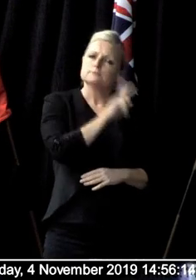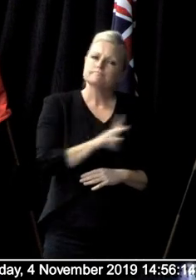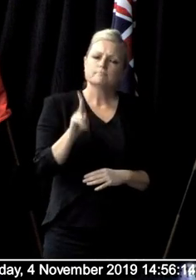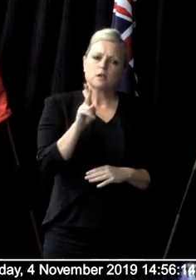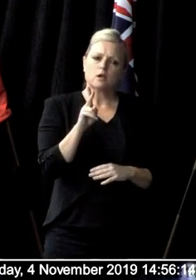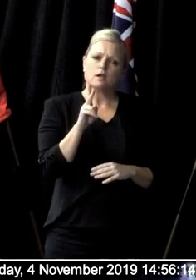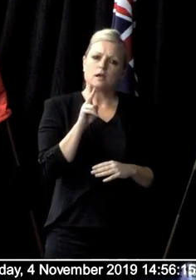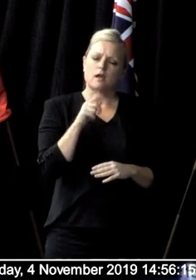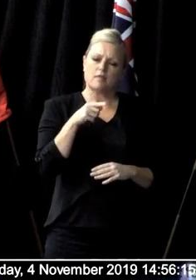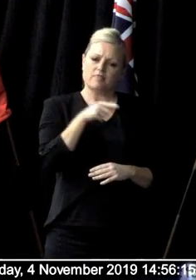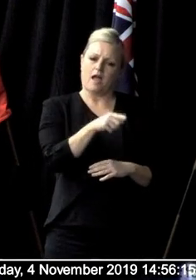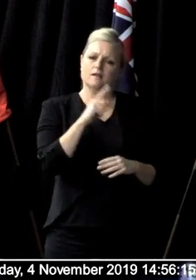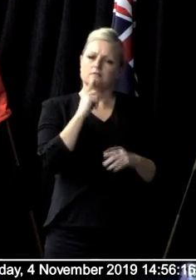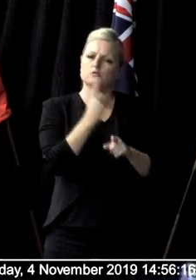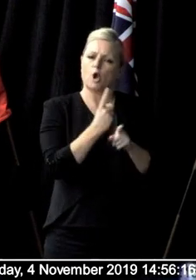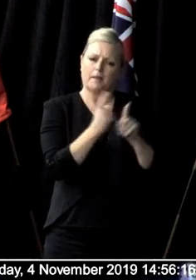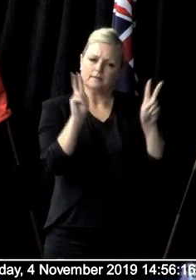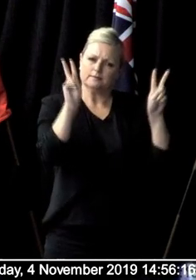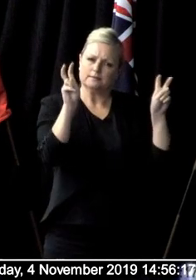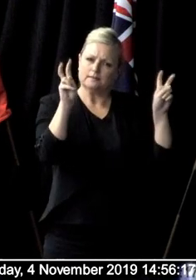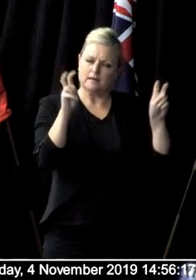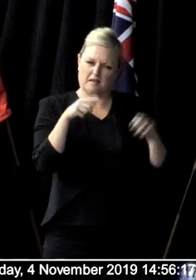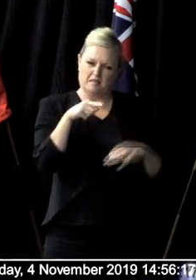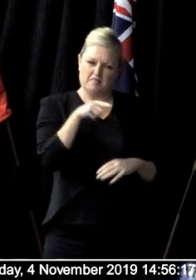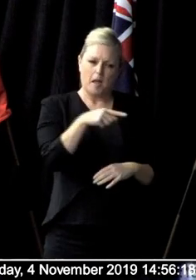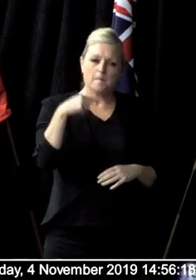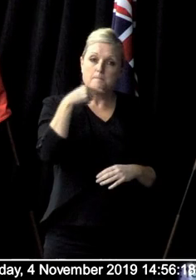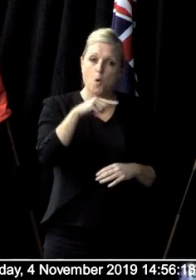child even know that they’re hit.